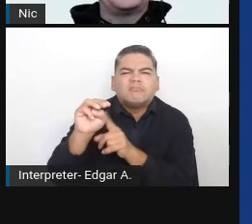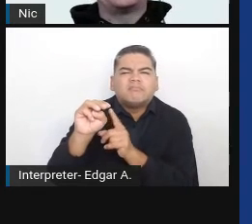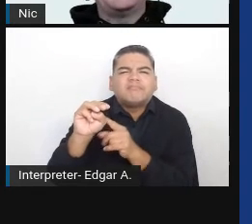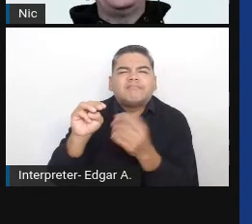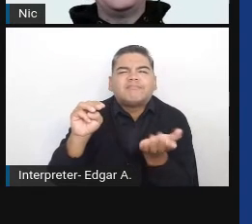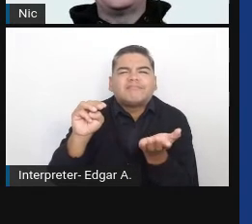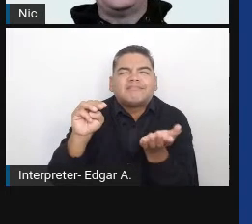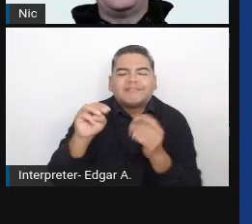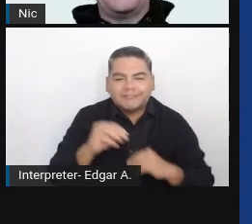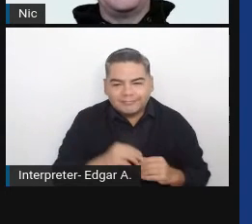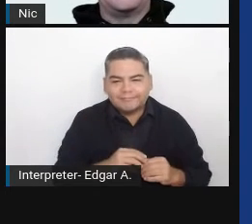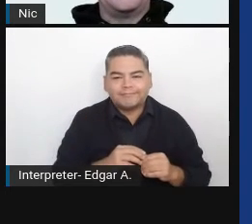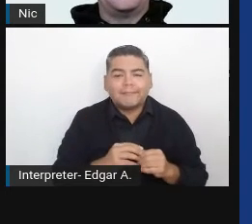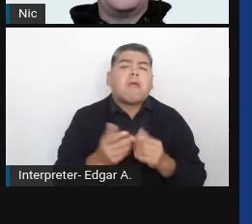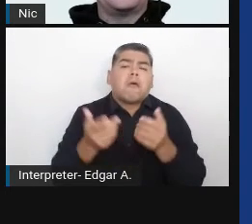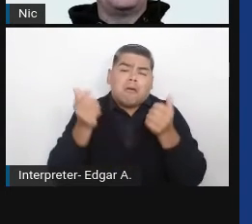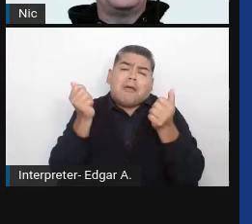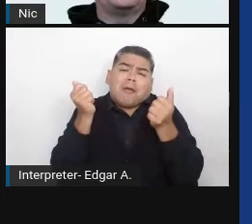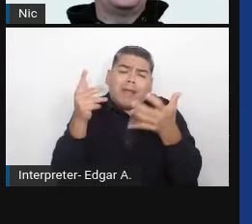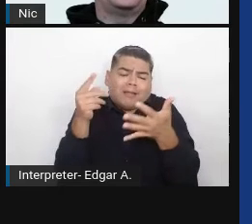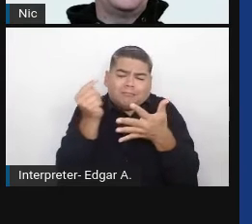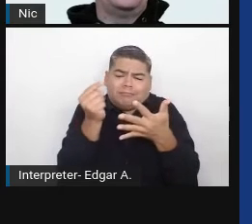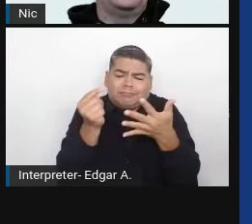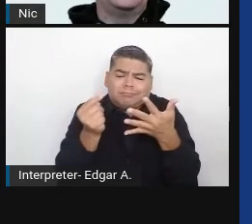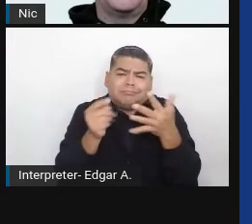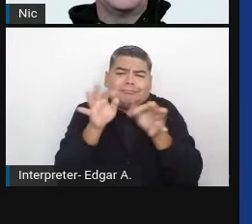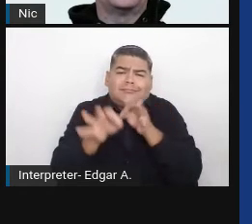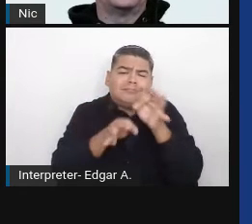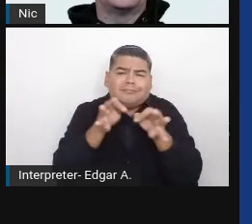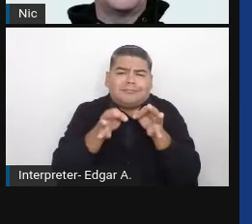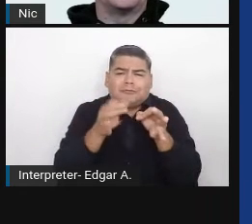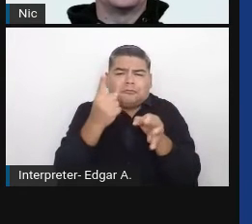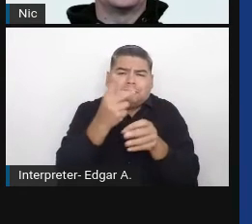There's many ways to define that. A simple definition I really like goes like this.